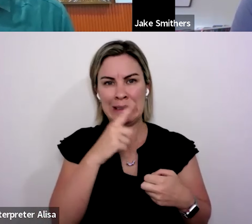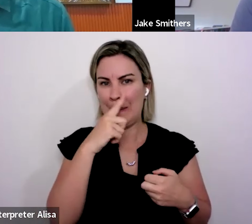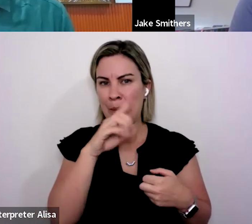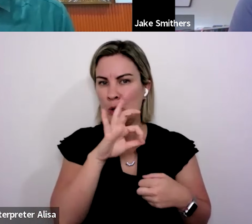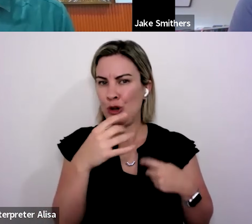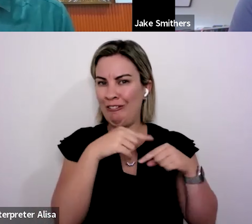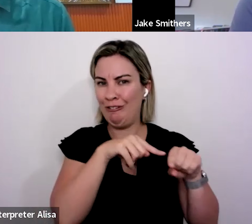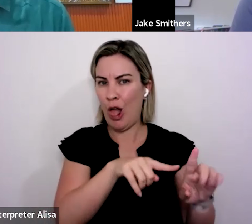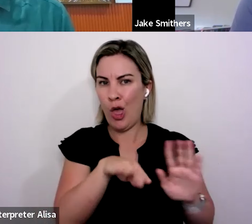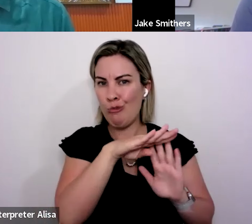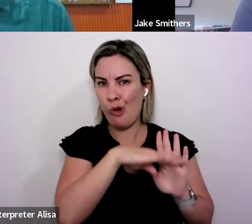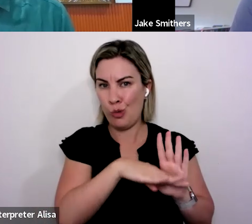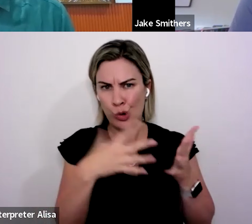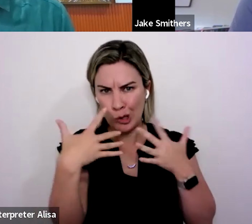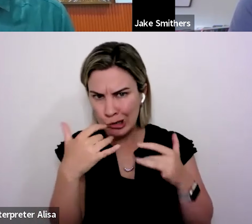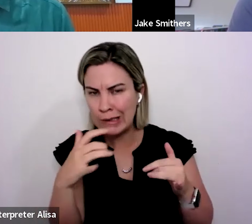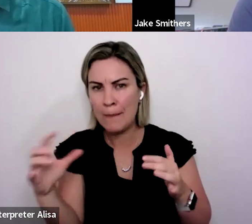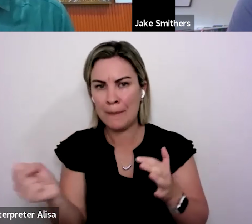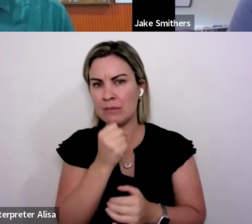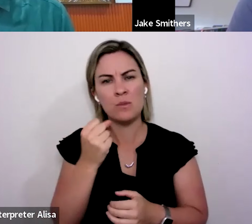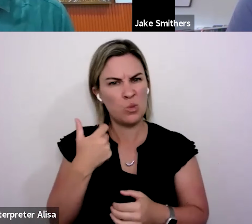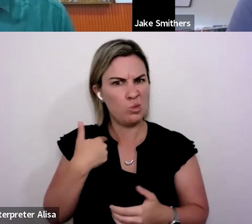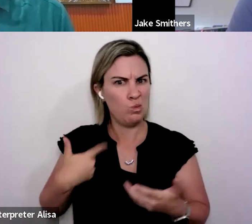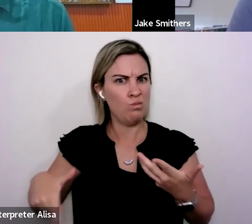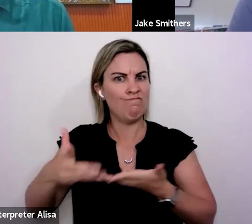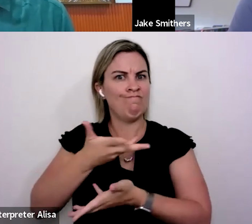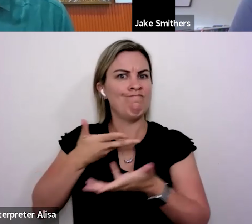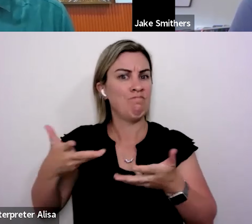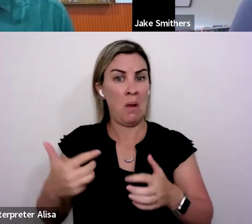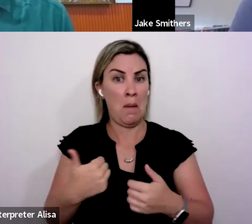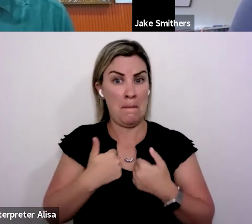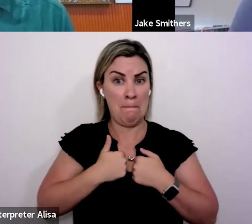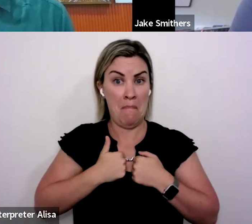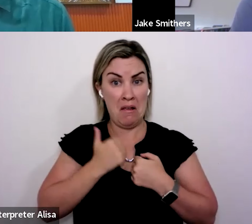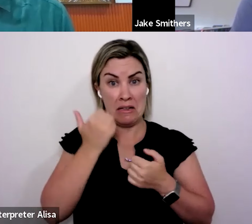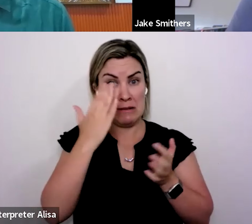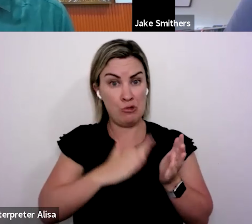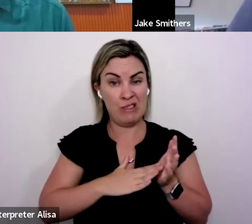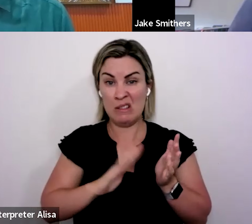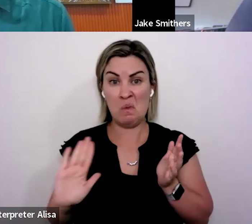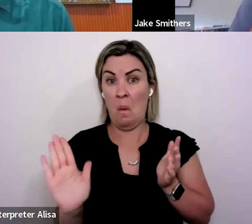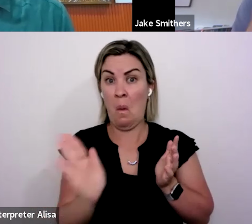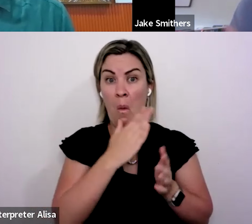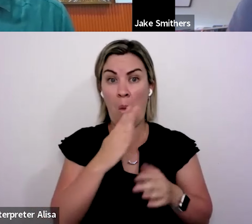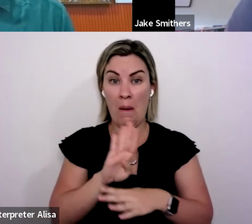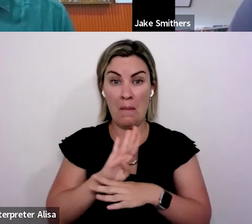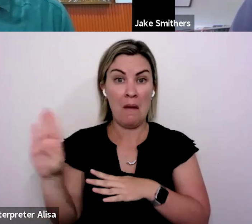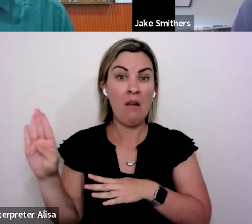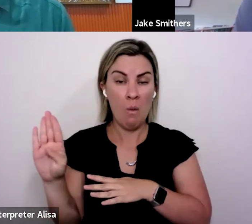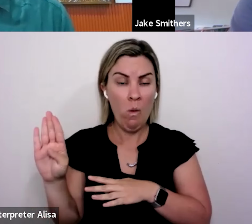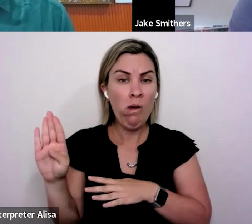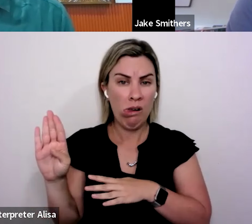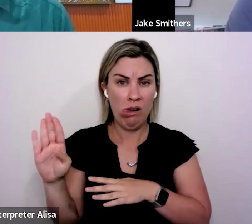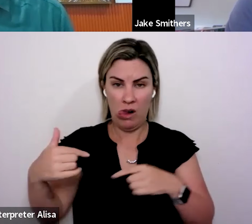So, from my personal experience is all panels, from what we relay here at Council in Artist